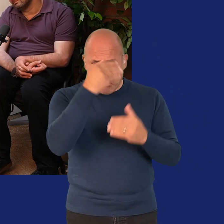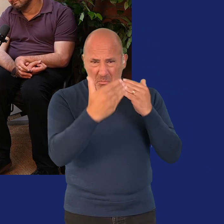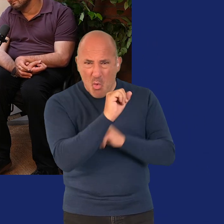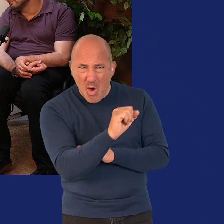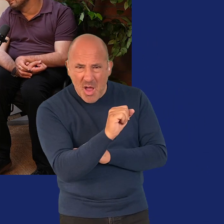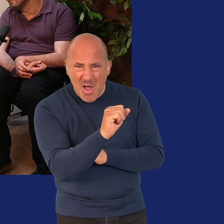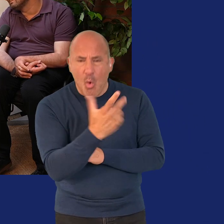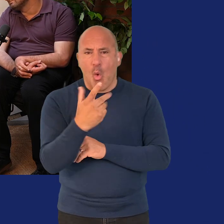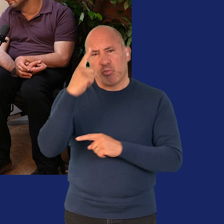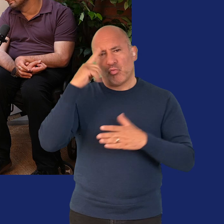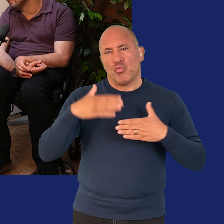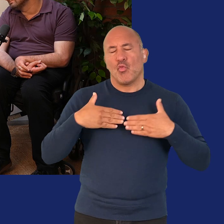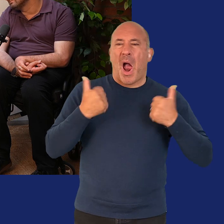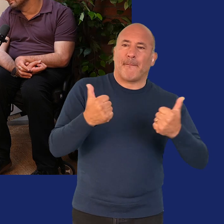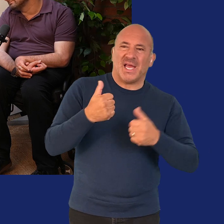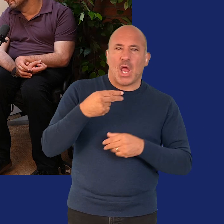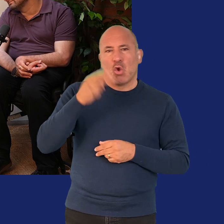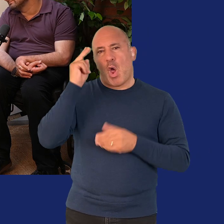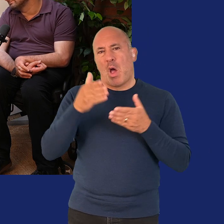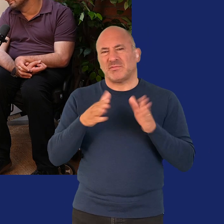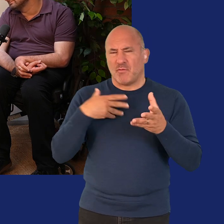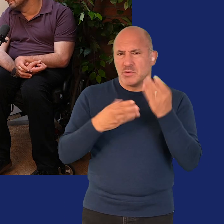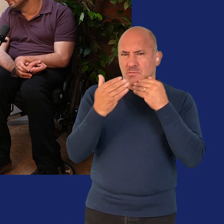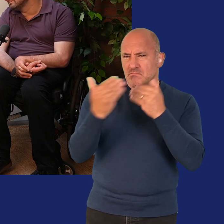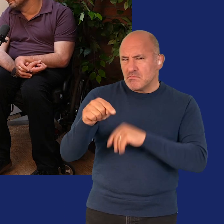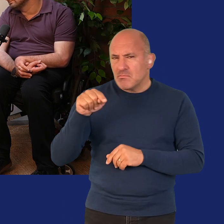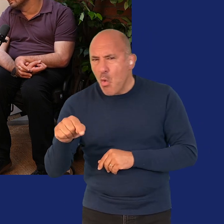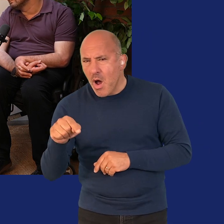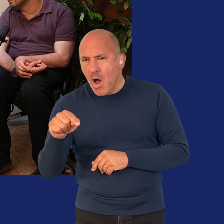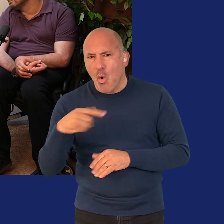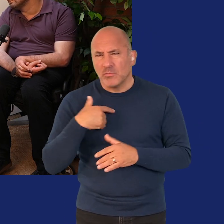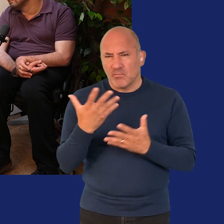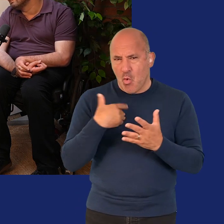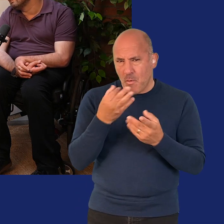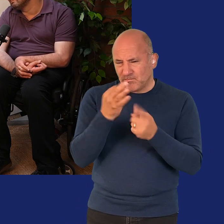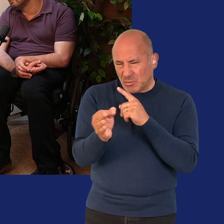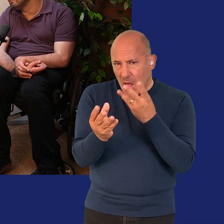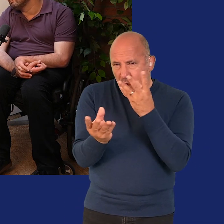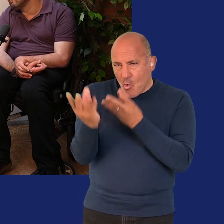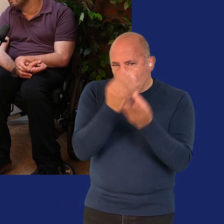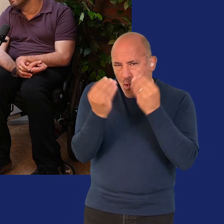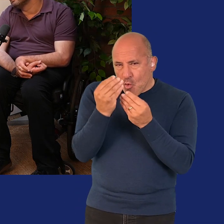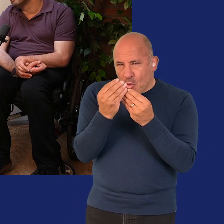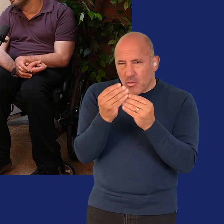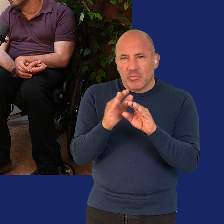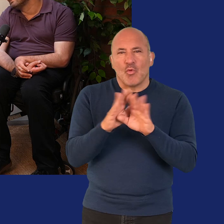wellbeing and neurodivergence and try and specialize a little bit if you've got the opportunity versus trying to do kind of the icing on the, on the cake.